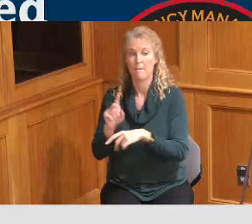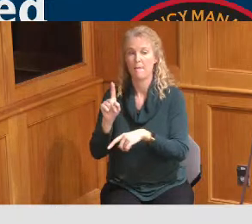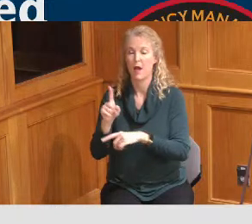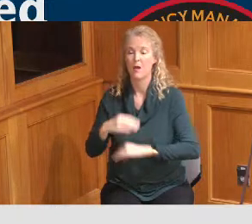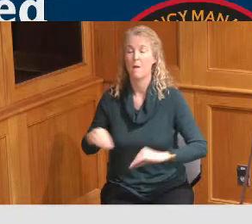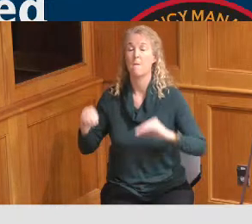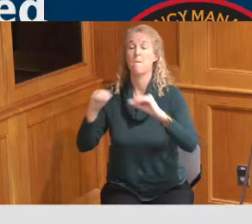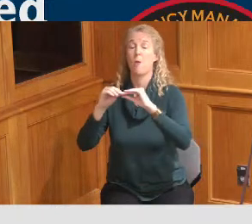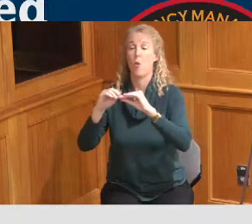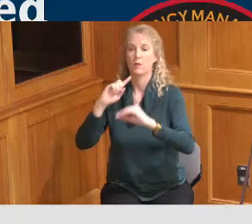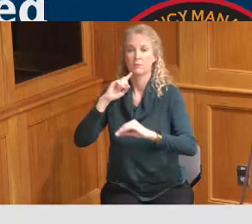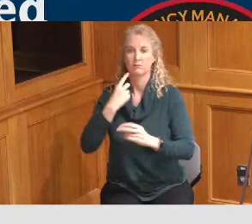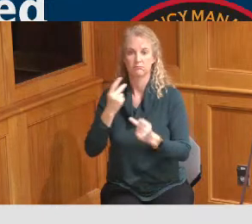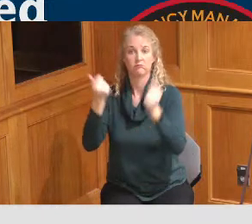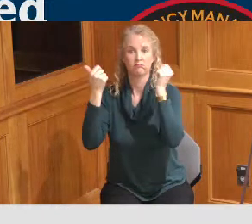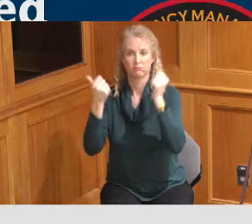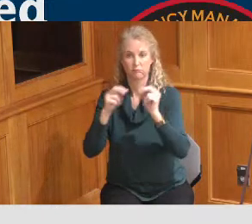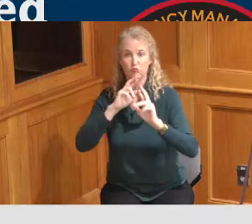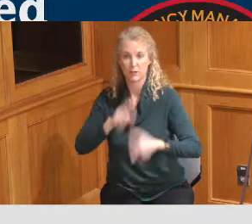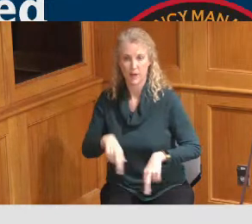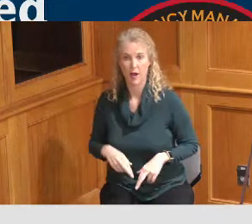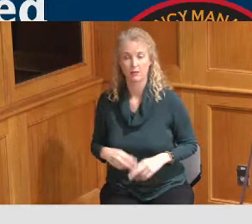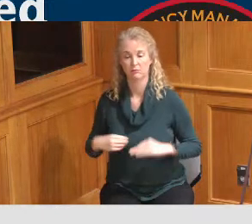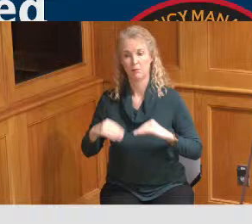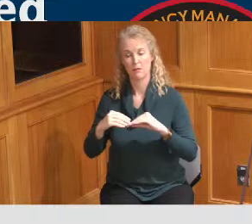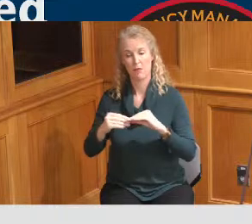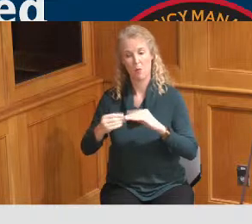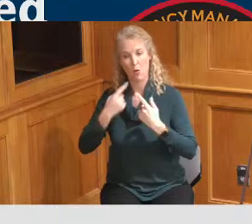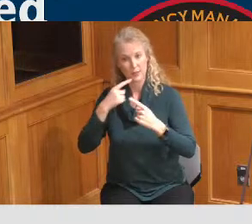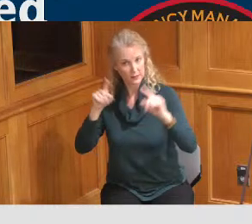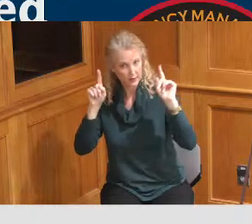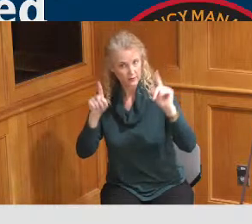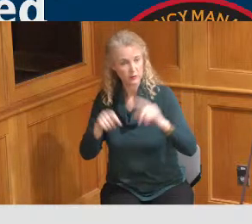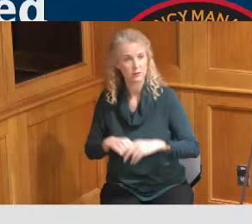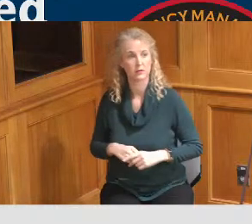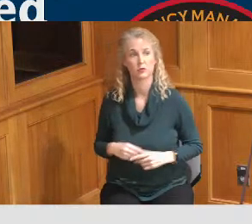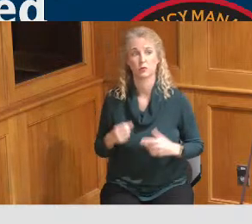to be quicker it has to be faster it has to be more effective in a disaster and so we work with